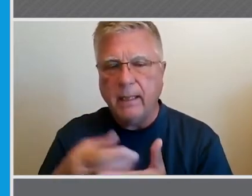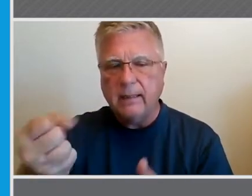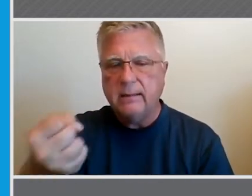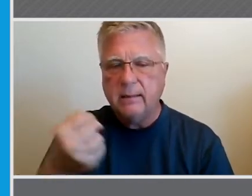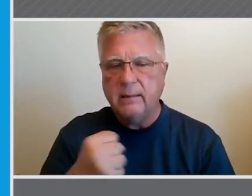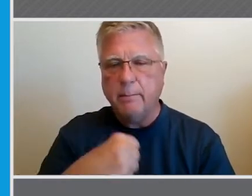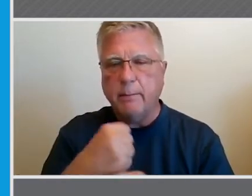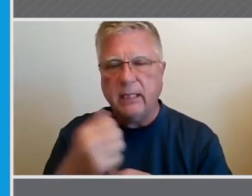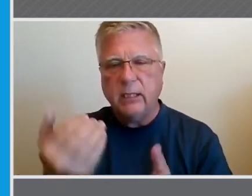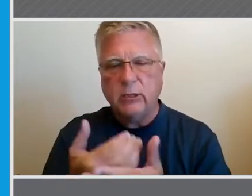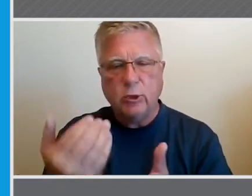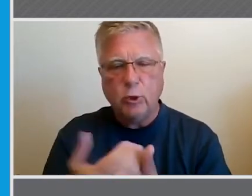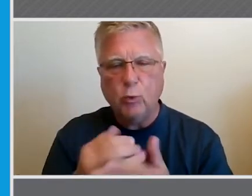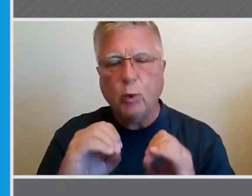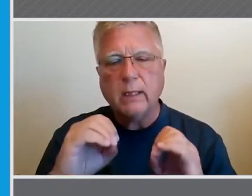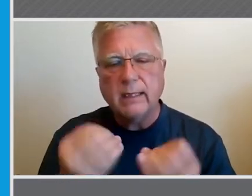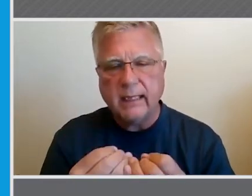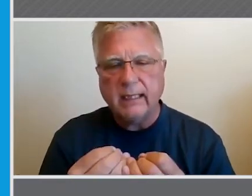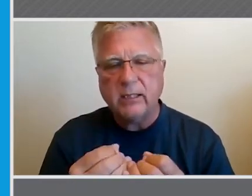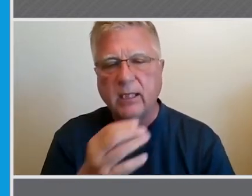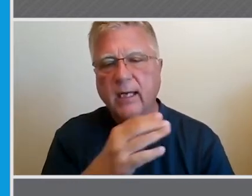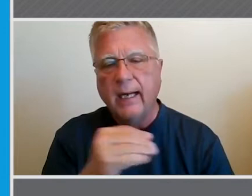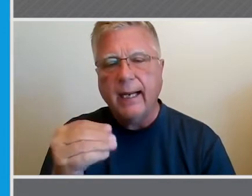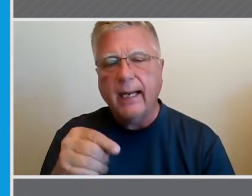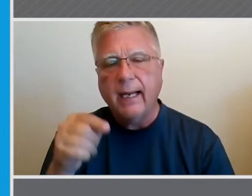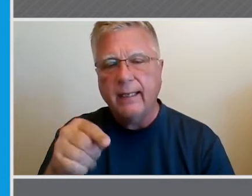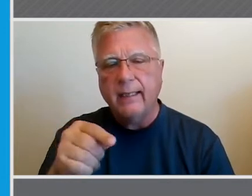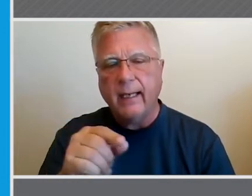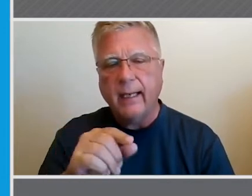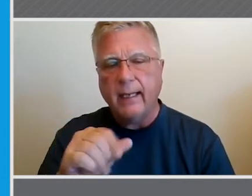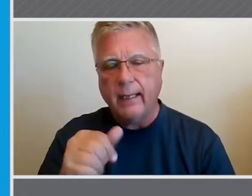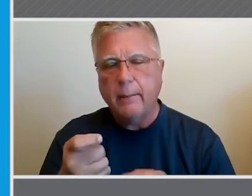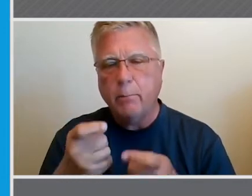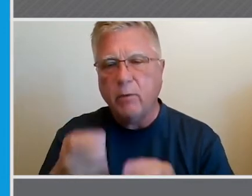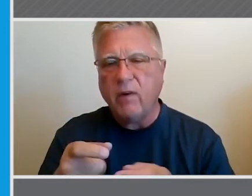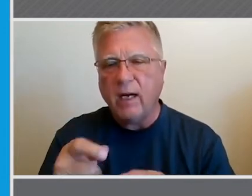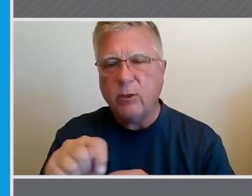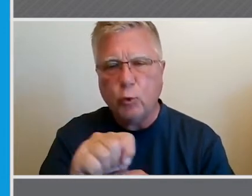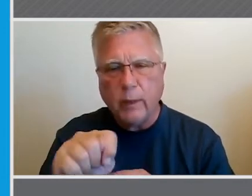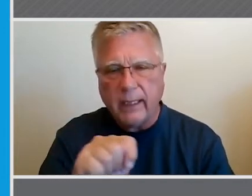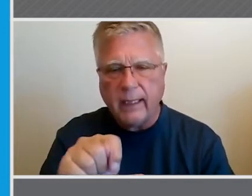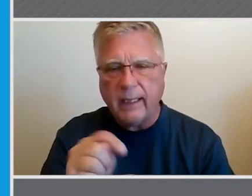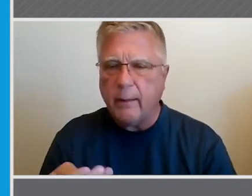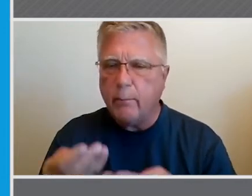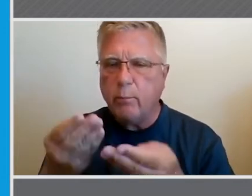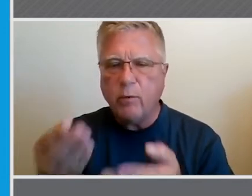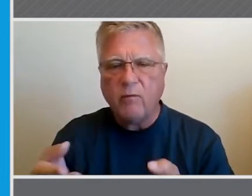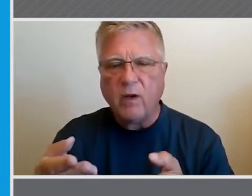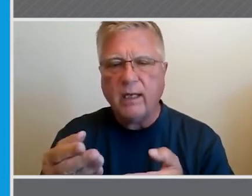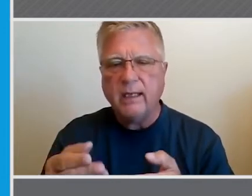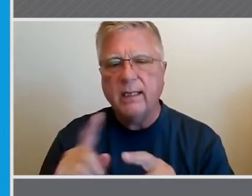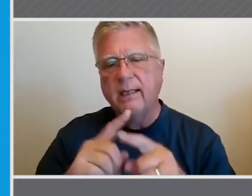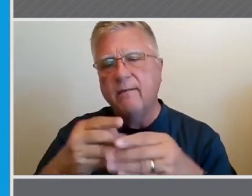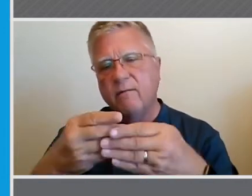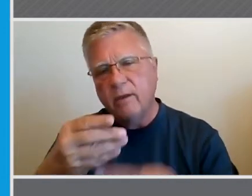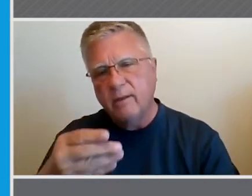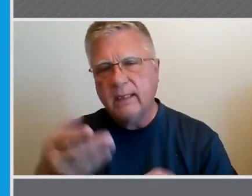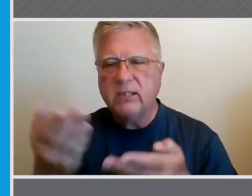mediation has become, and they provide train the train mediators and they provide mediation services to landlords and tenants.